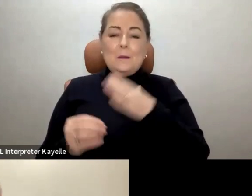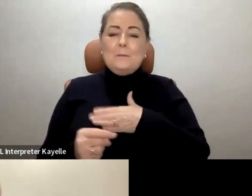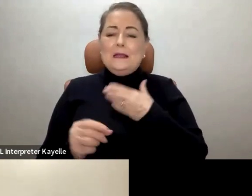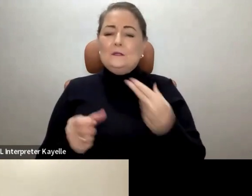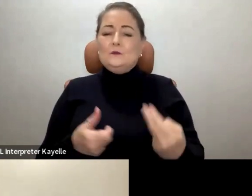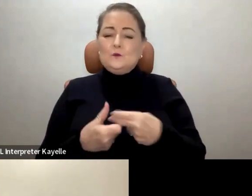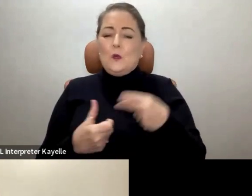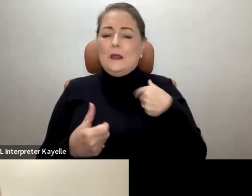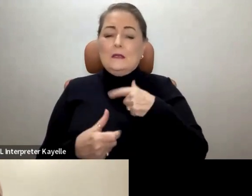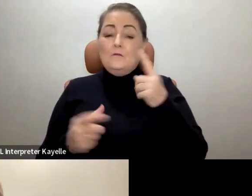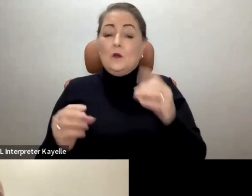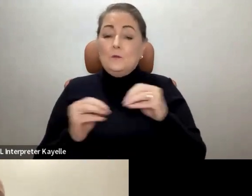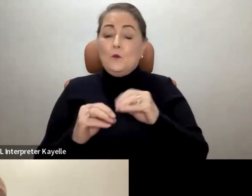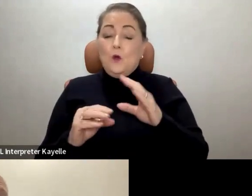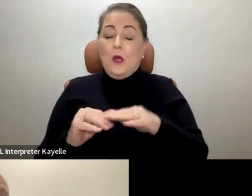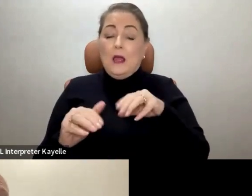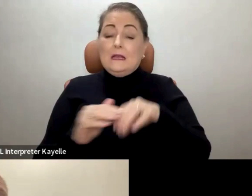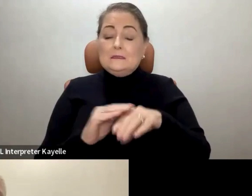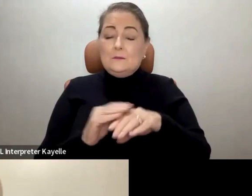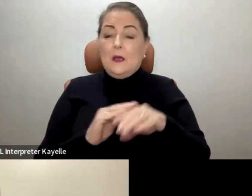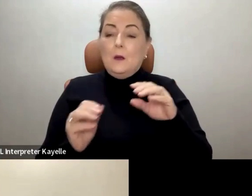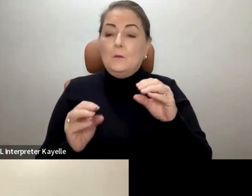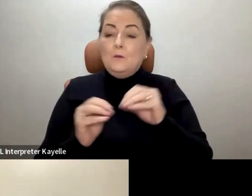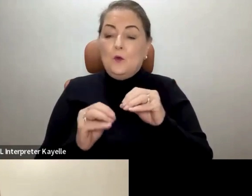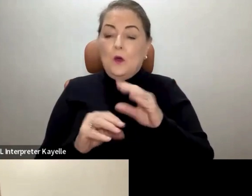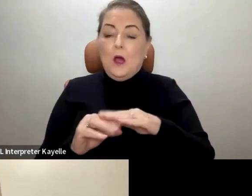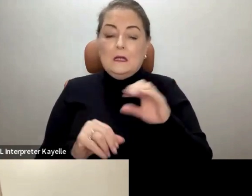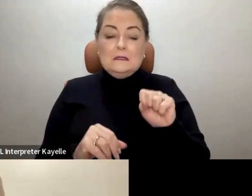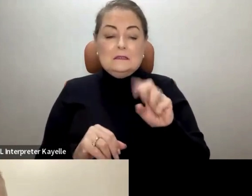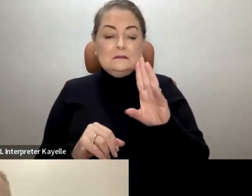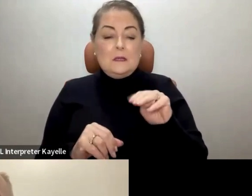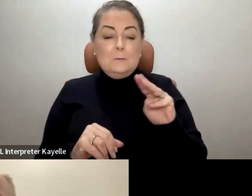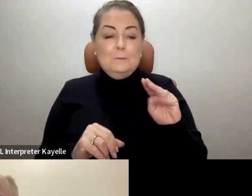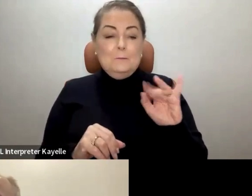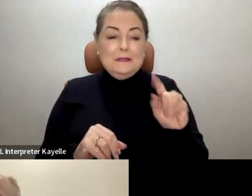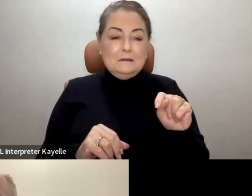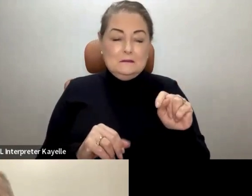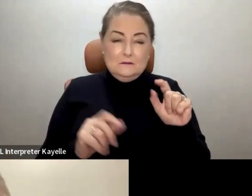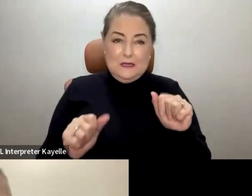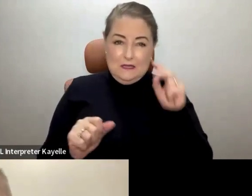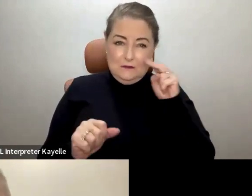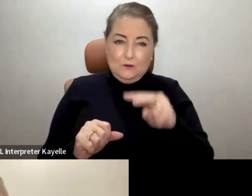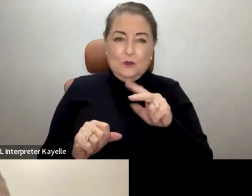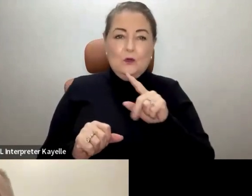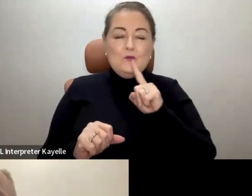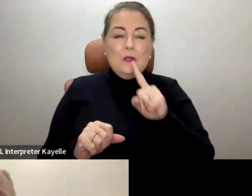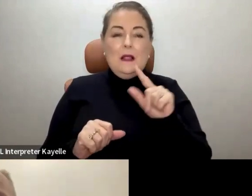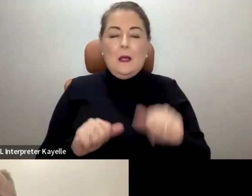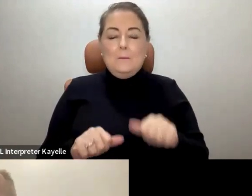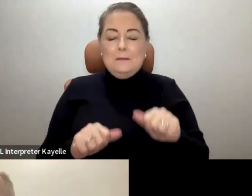for more on accessibility. Of course, our summit is another thing to look at. And if you go to reliabilities.org/summit,